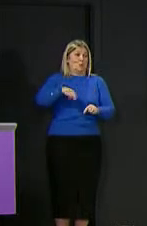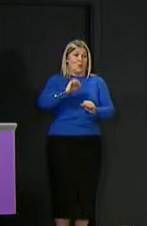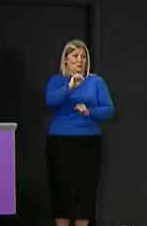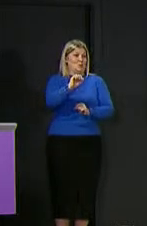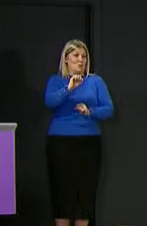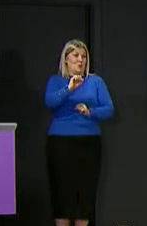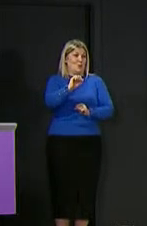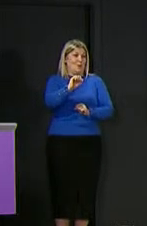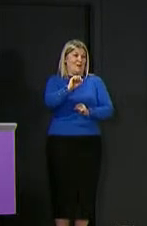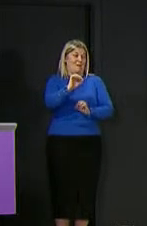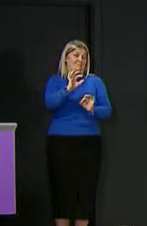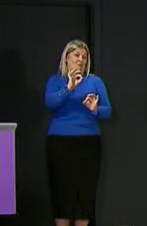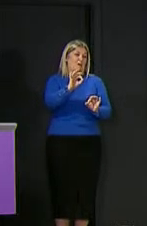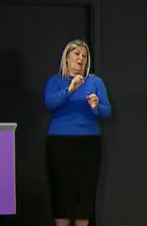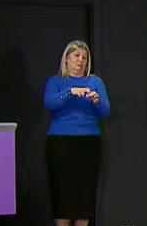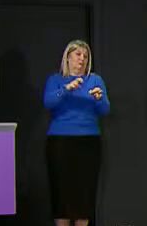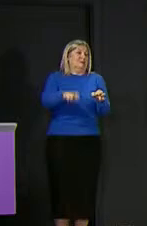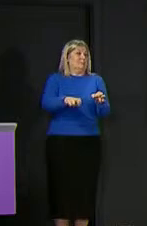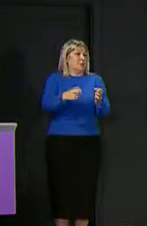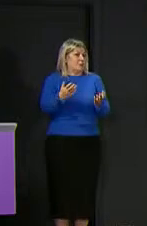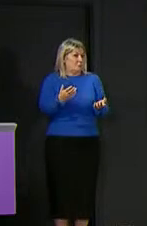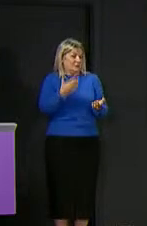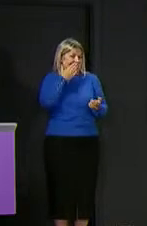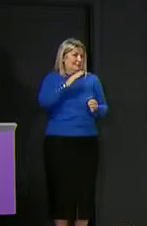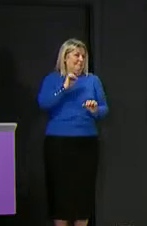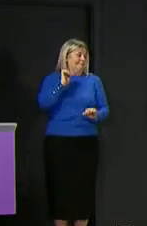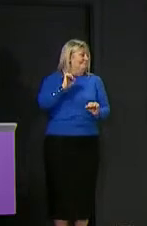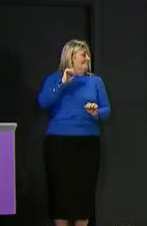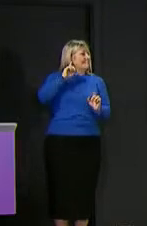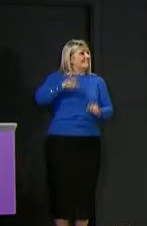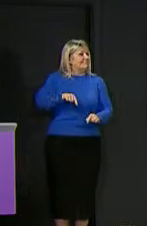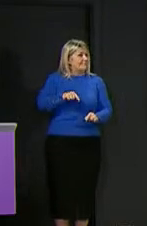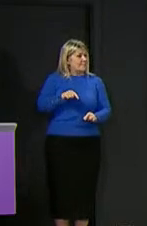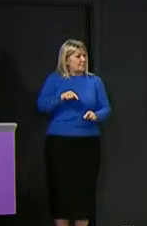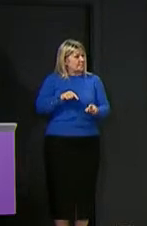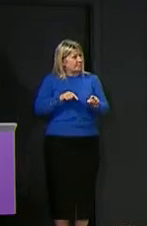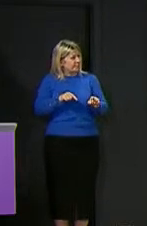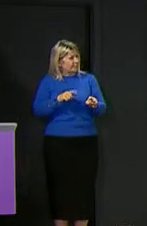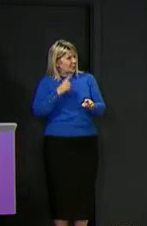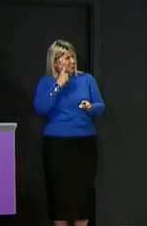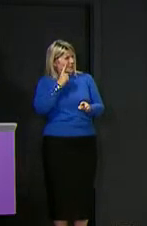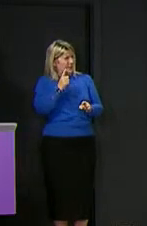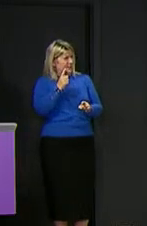an MP. Are you concerned that she is undermining the public health message here,